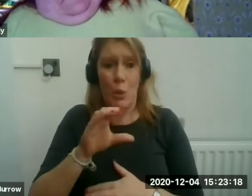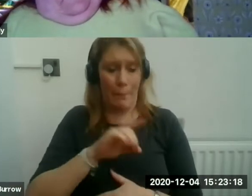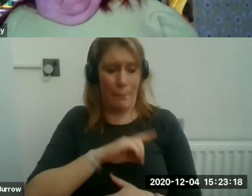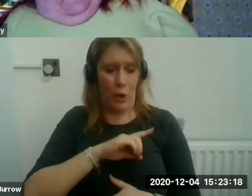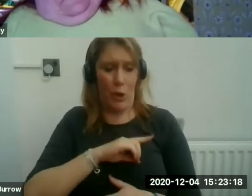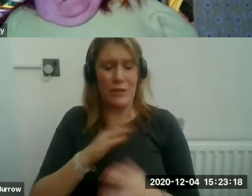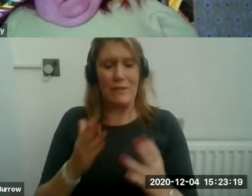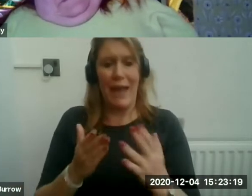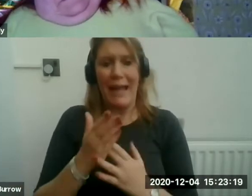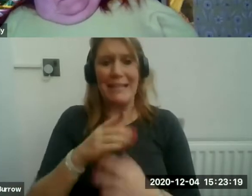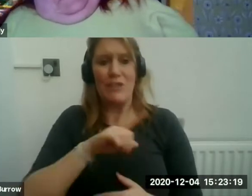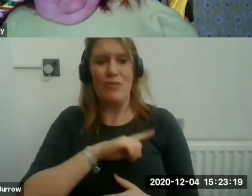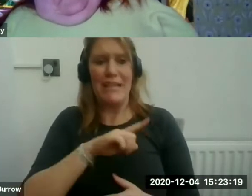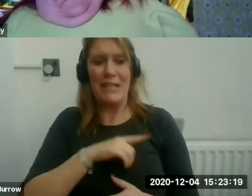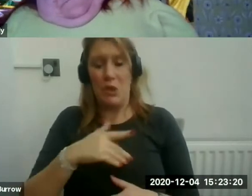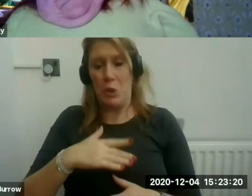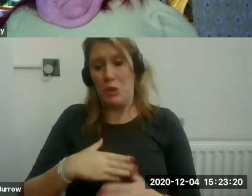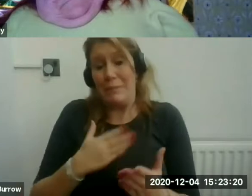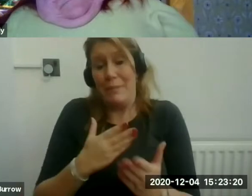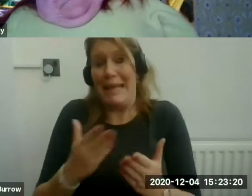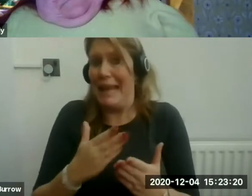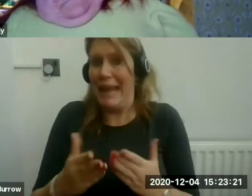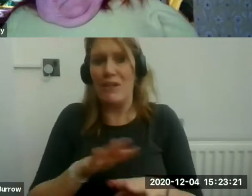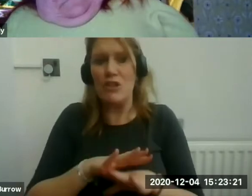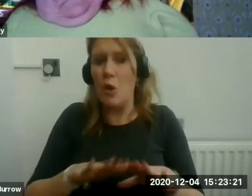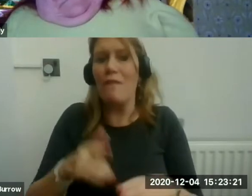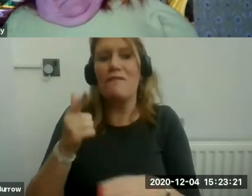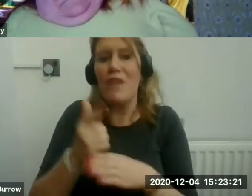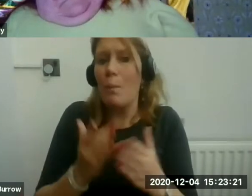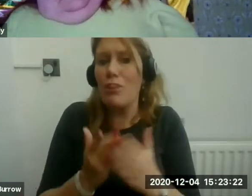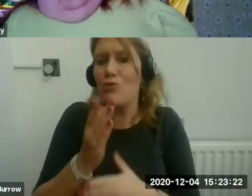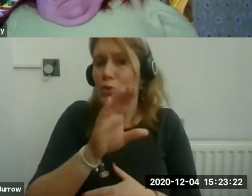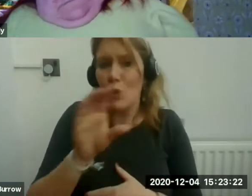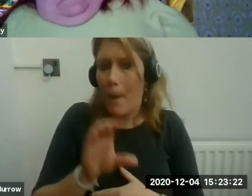So we filmed it safely. We were all woman